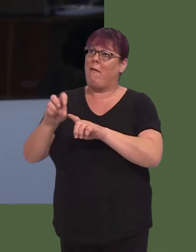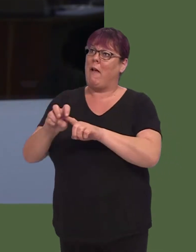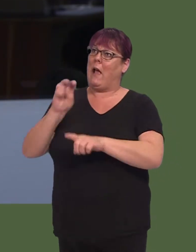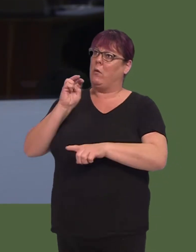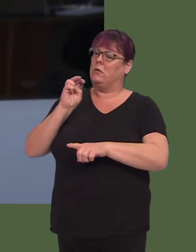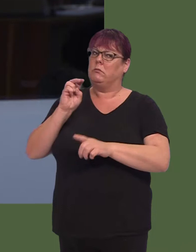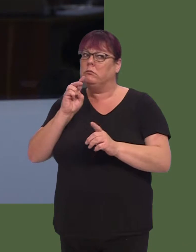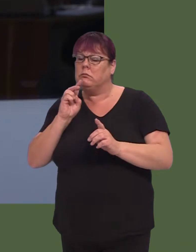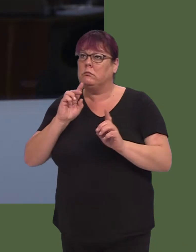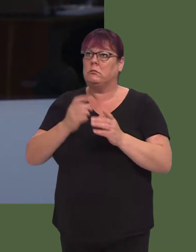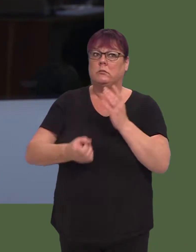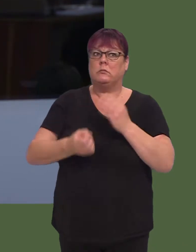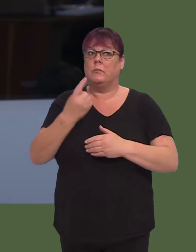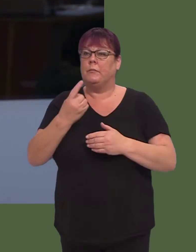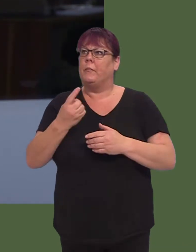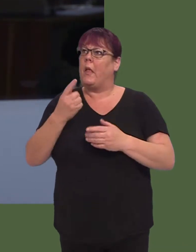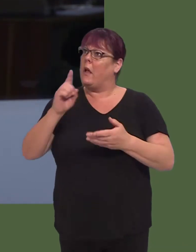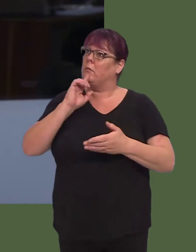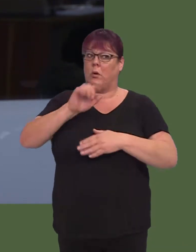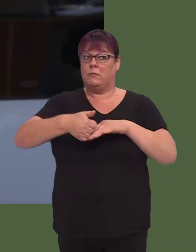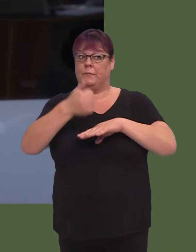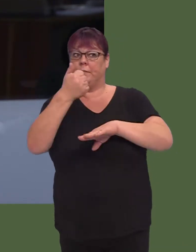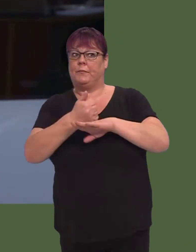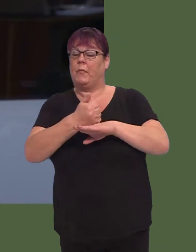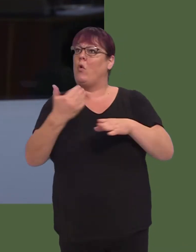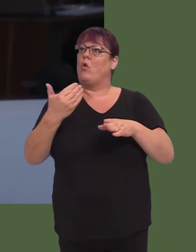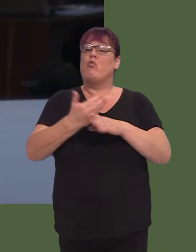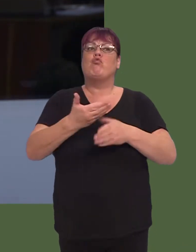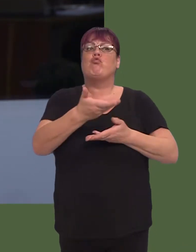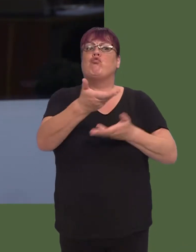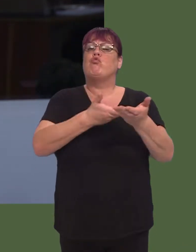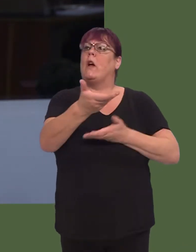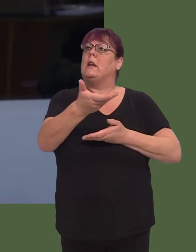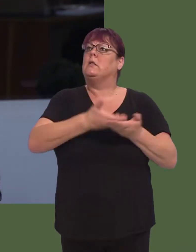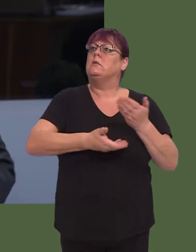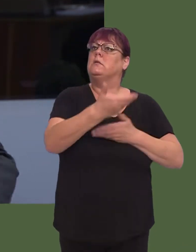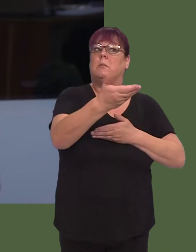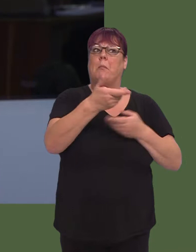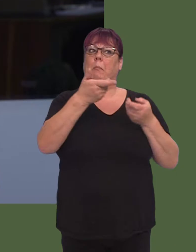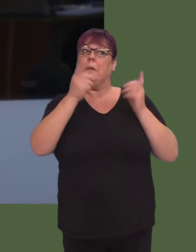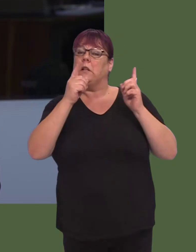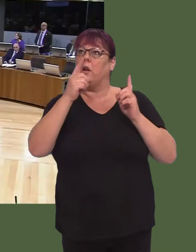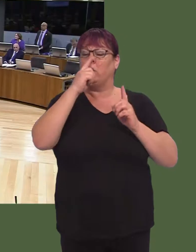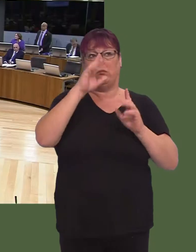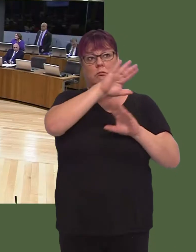And will you follow the recommendation of the Economy, Infrastructure and Skills Committee and appoint a trade Minister to sell Wales to the world, please?